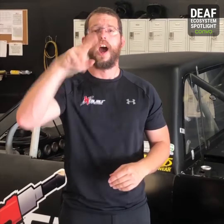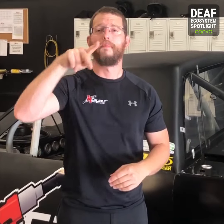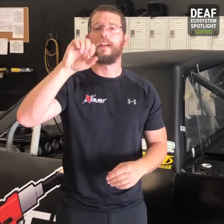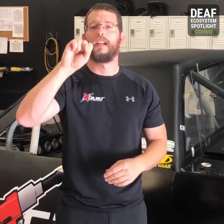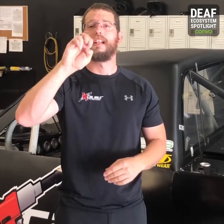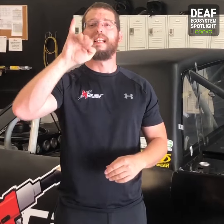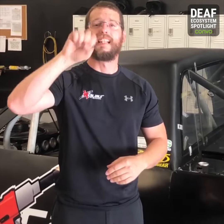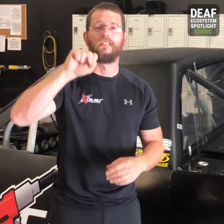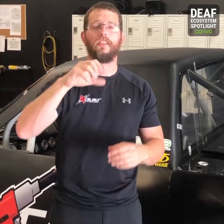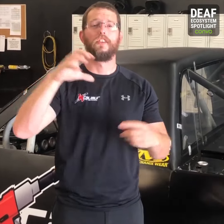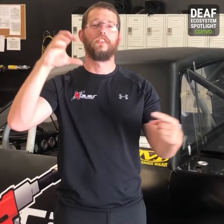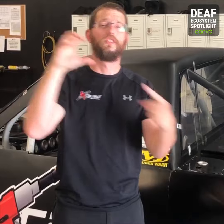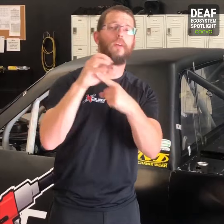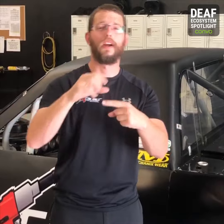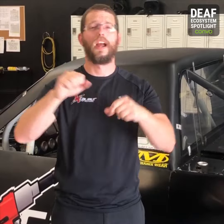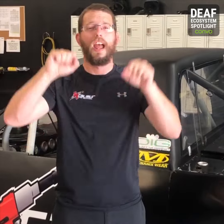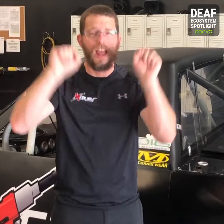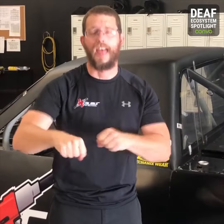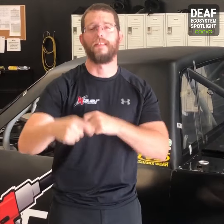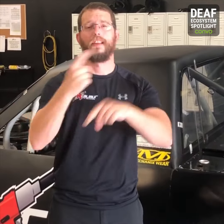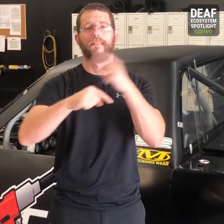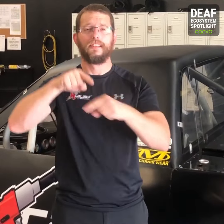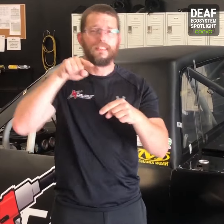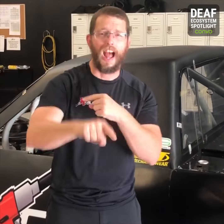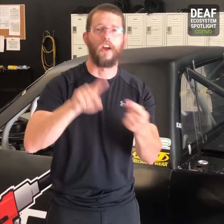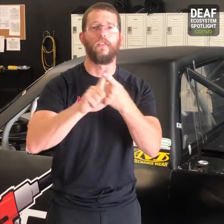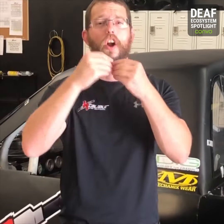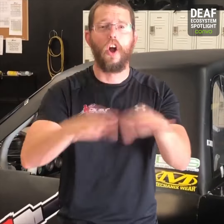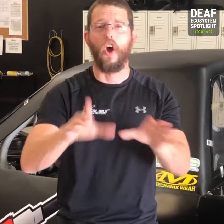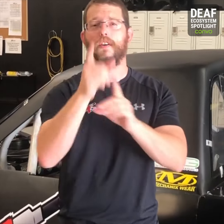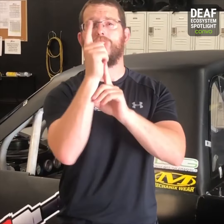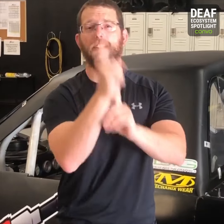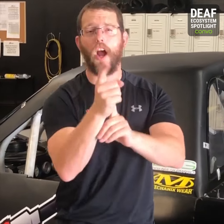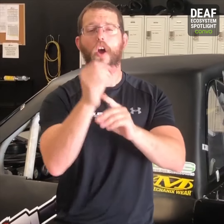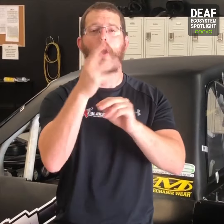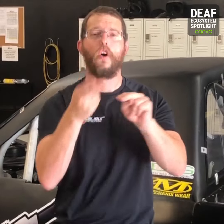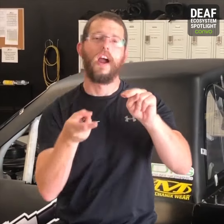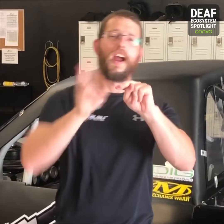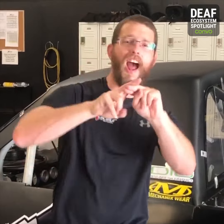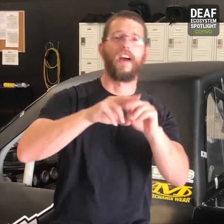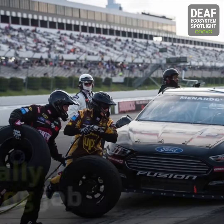a NASCAR Cup Series championship comes down to a single second lost or gained on pit road.